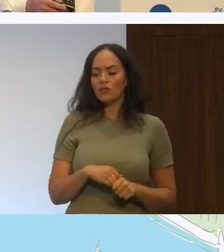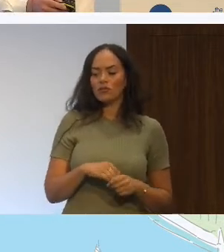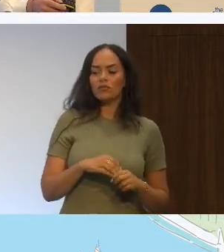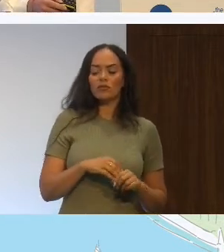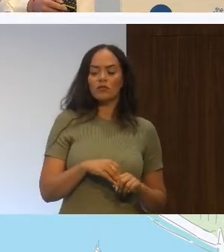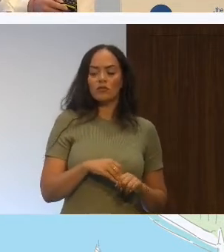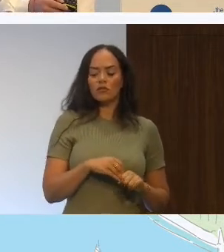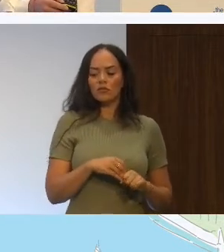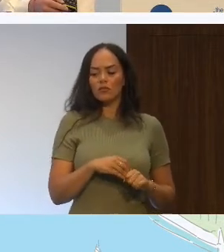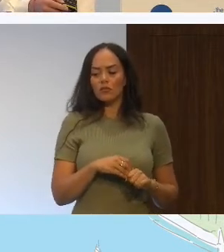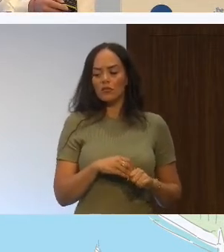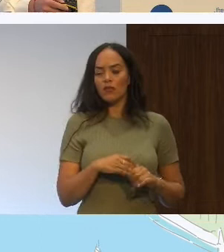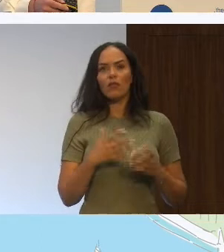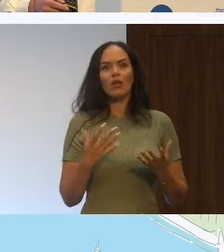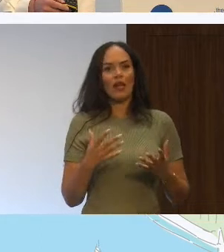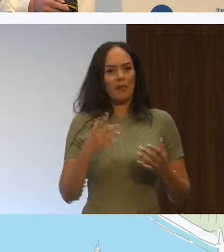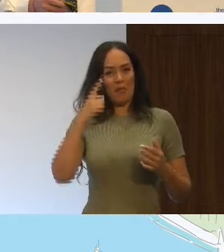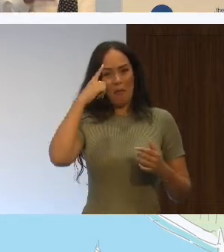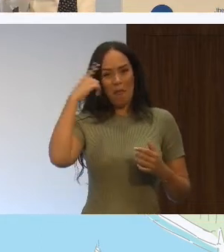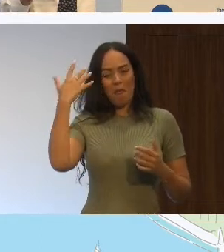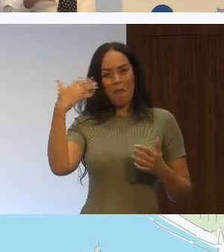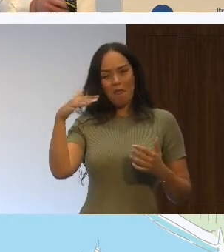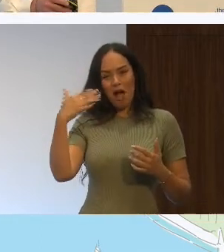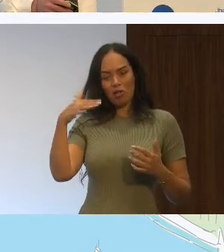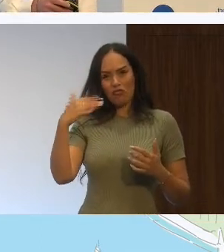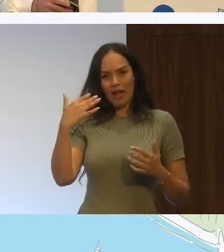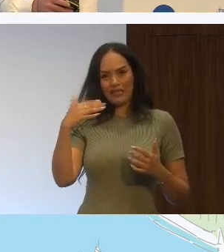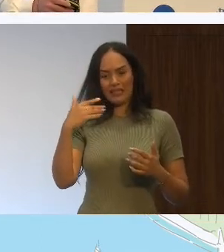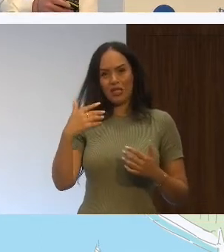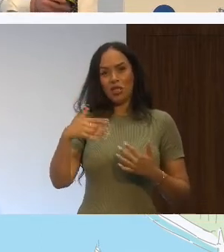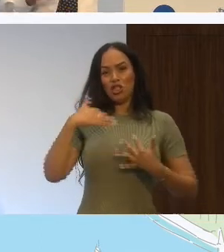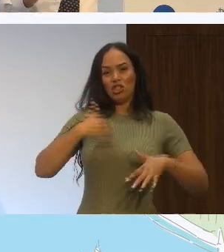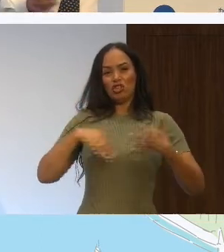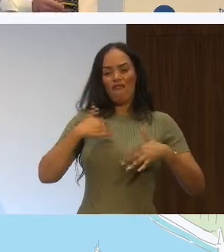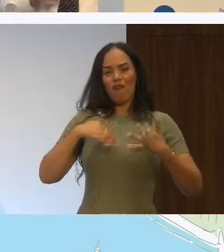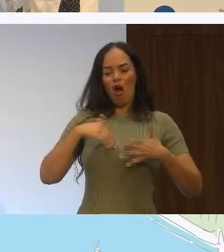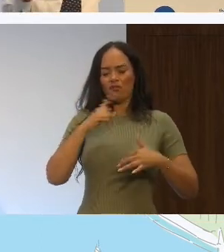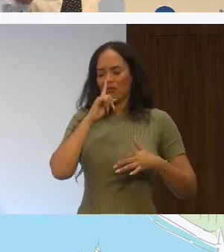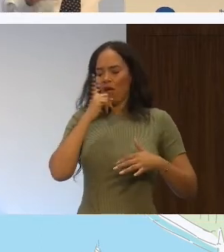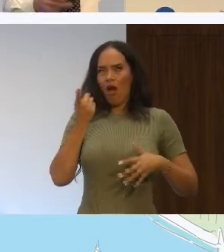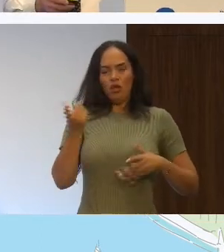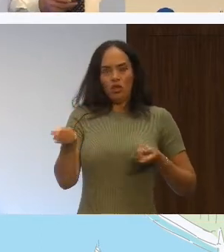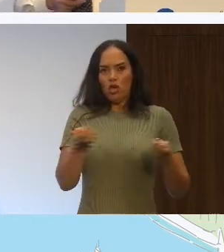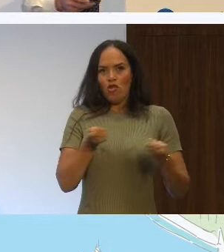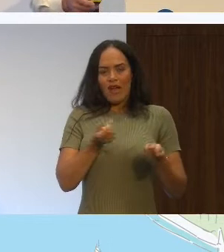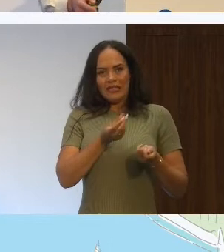And then if you have migraine, you know, a high proportion of people just don't tolerate it, you know, relatively low doses.